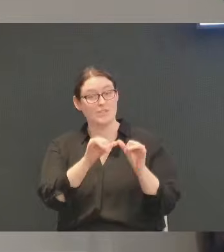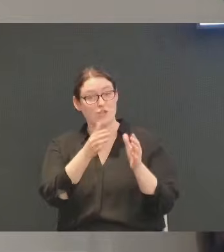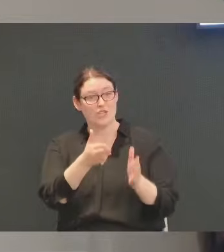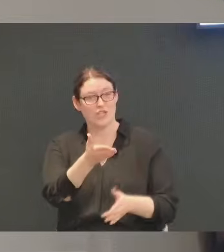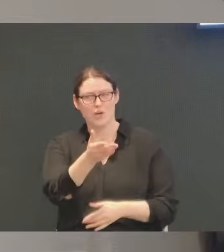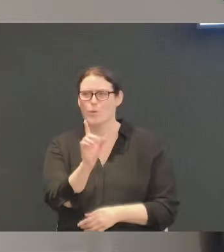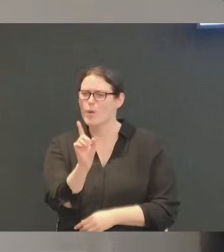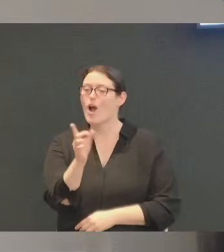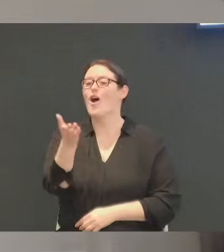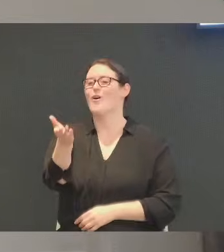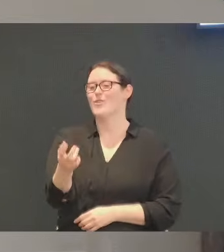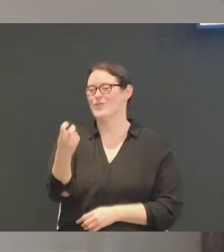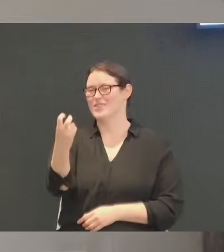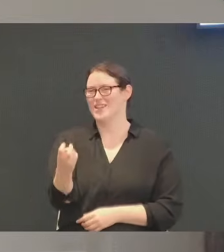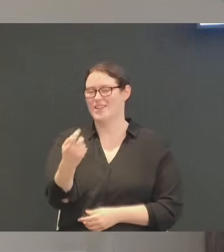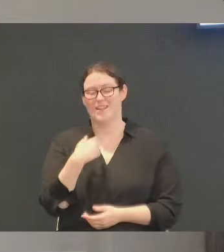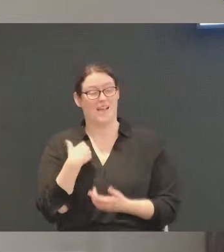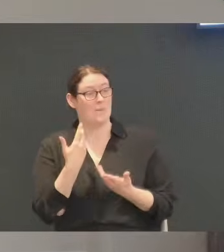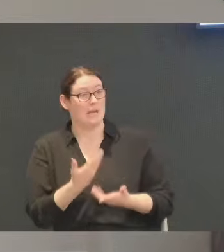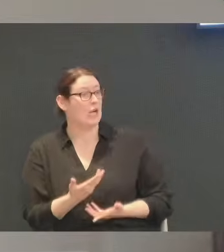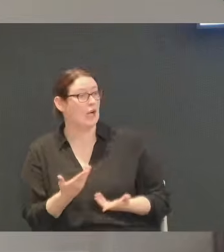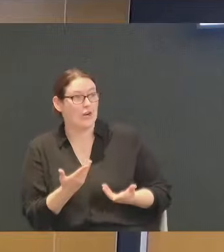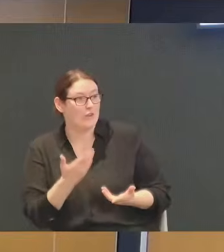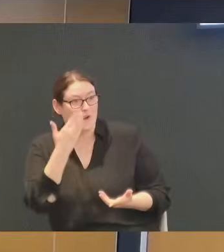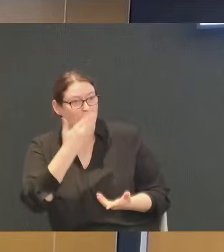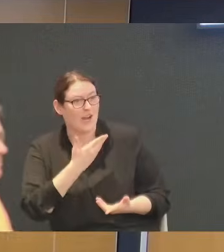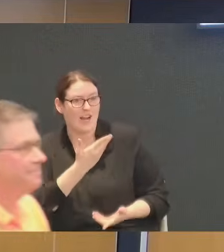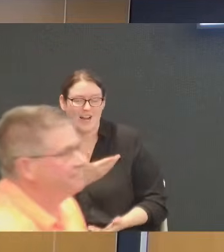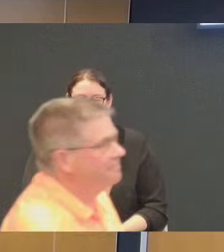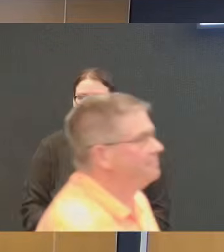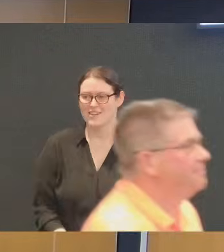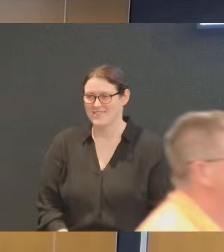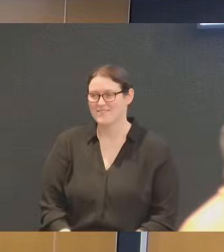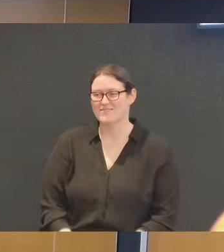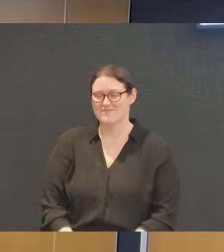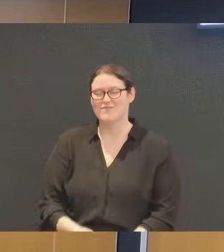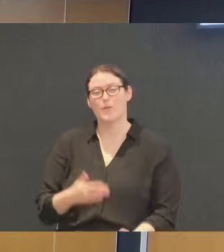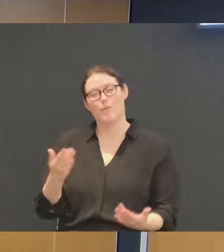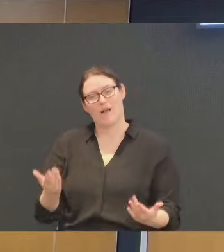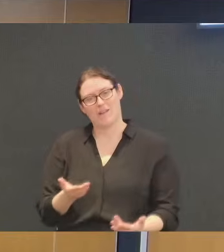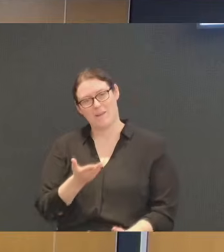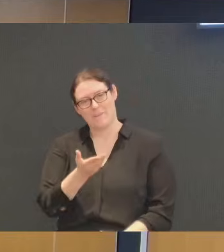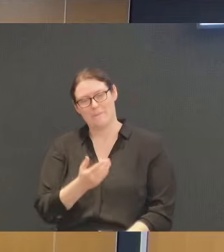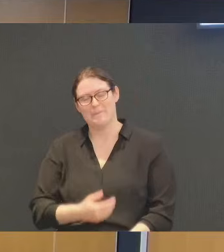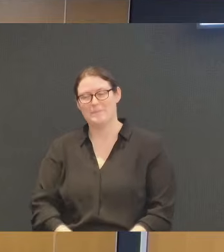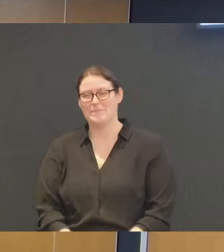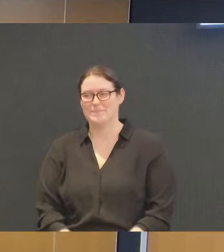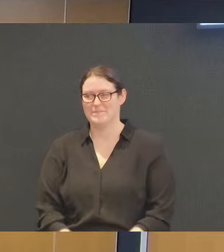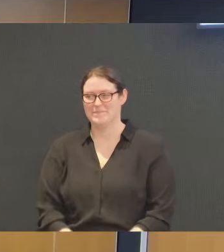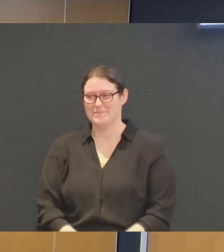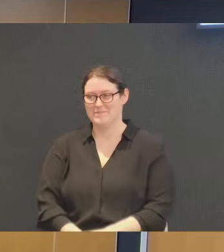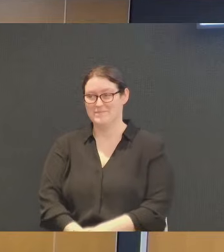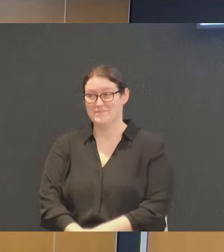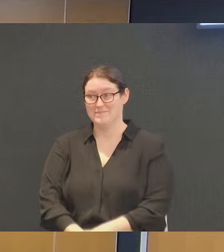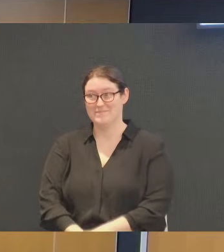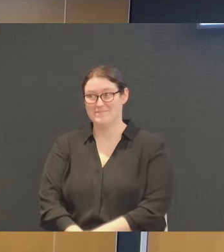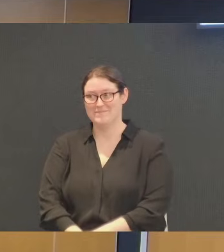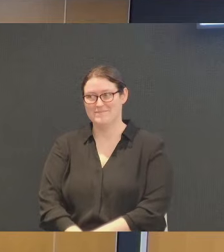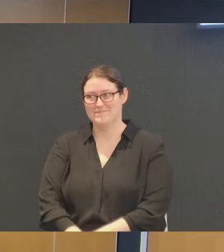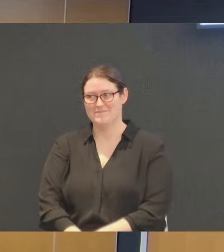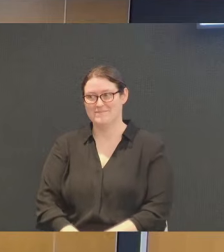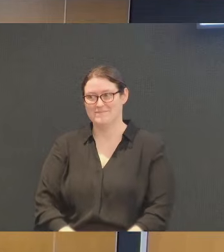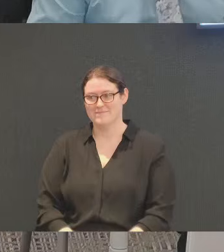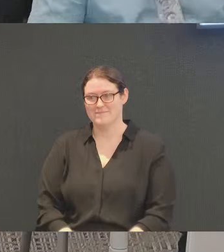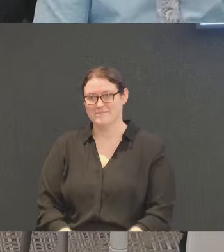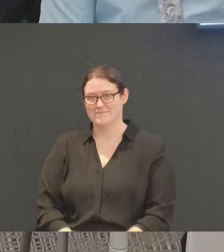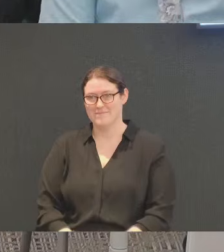you? There he is. Welcome, sir. Thank you. Good evening. Good evening.